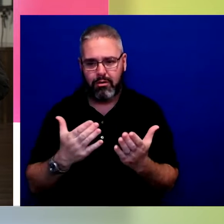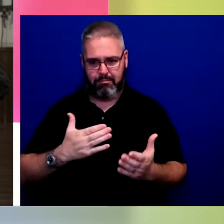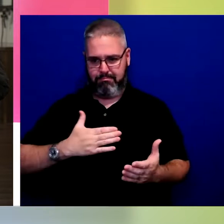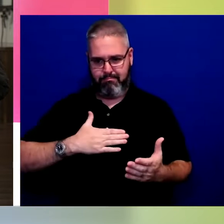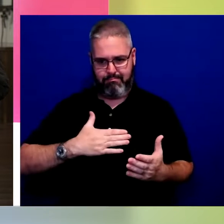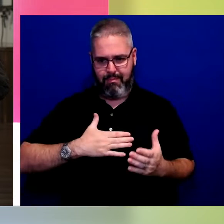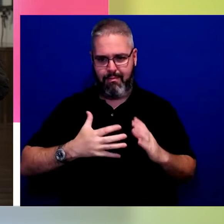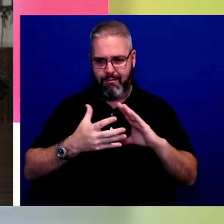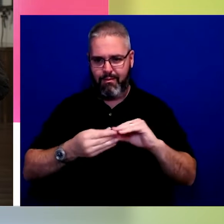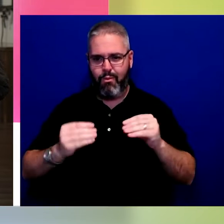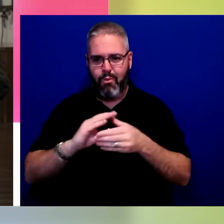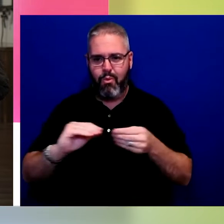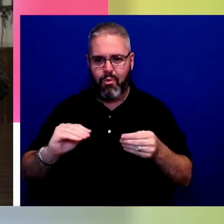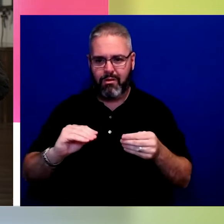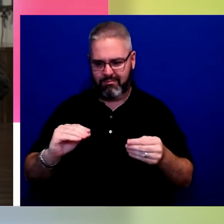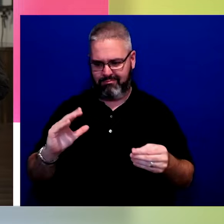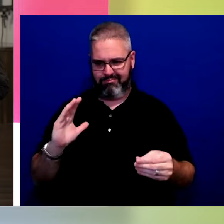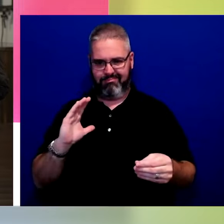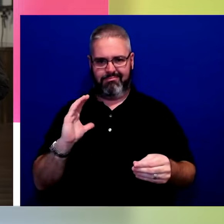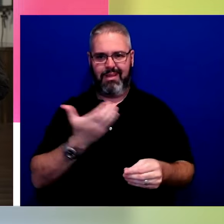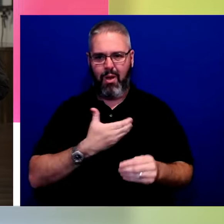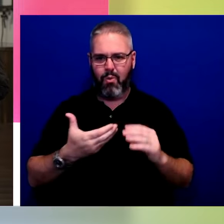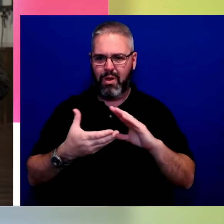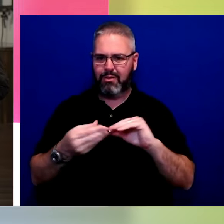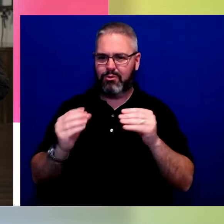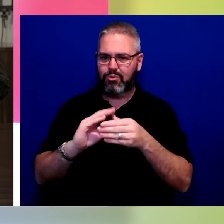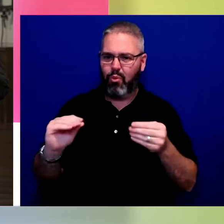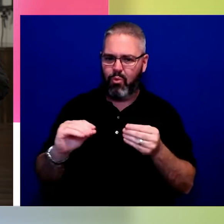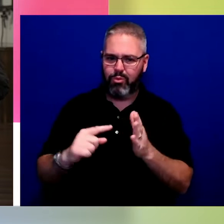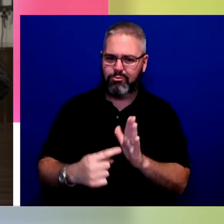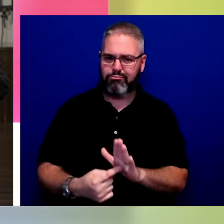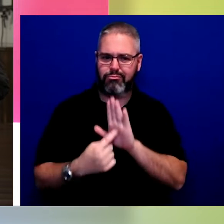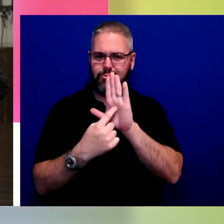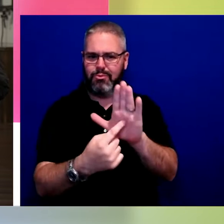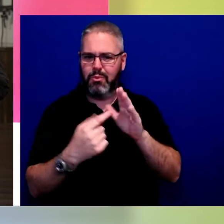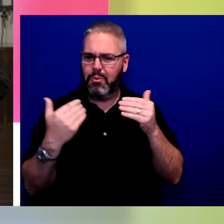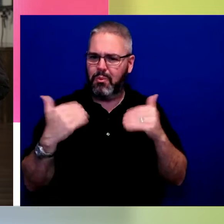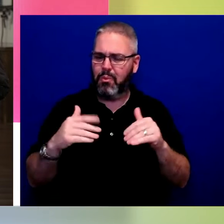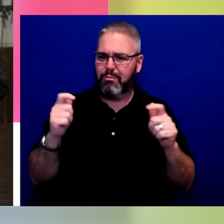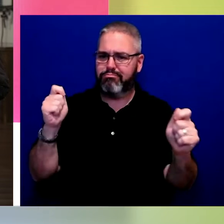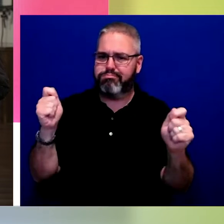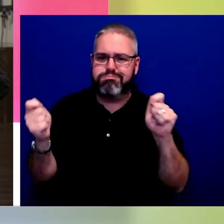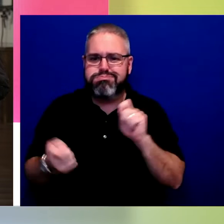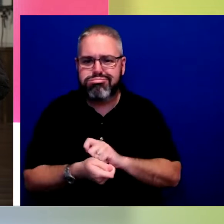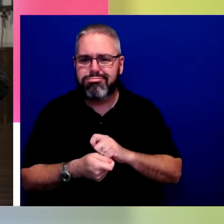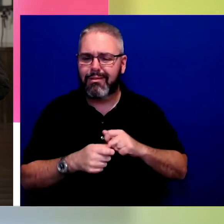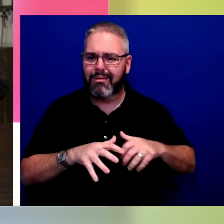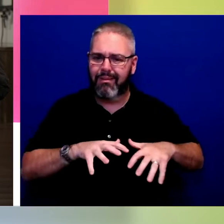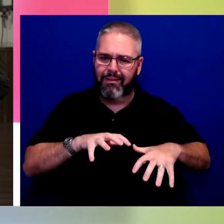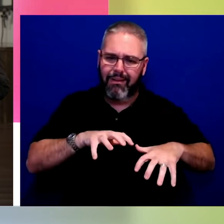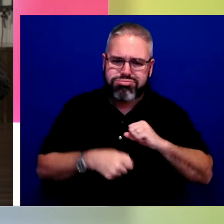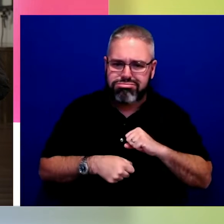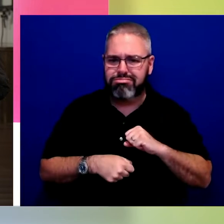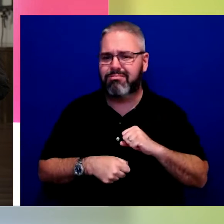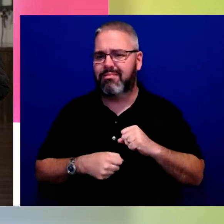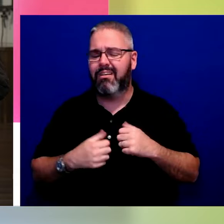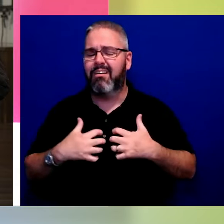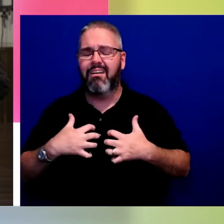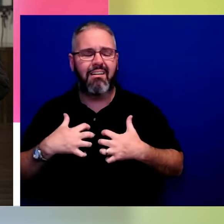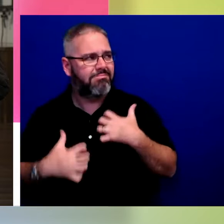our story of enduring drastic change, suffering heart-wrenching loss, and ultimately, finding a way